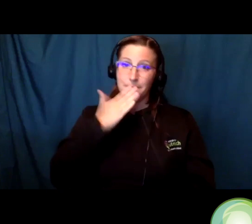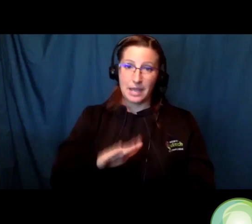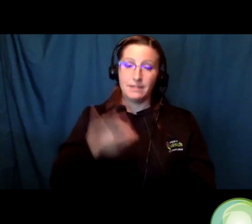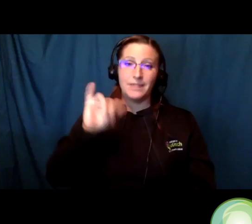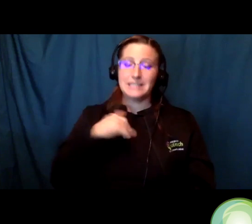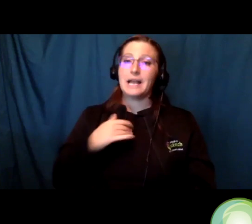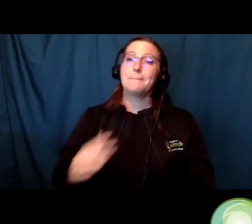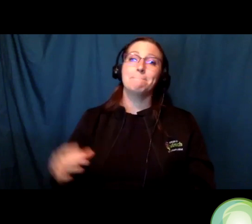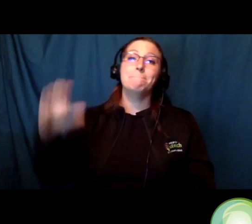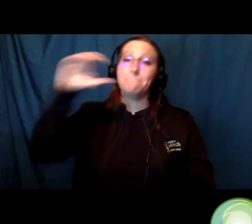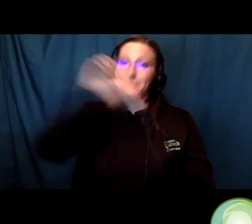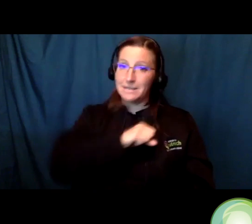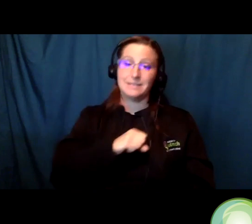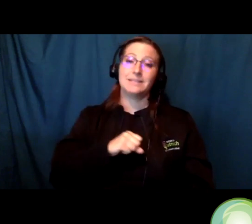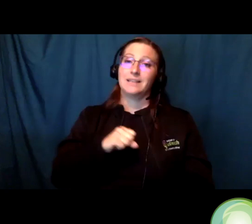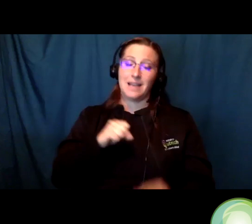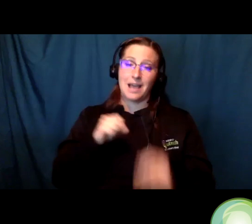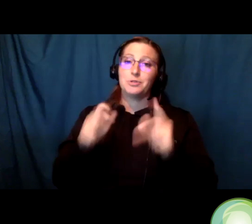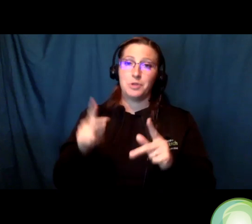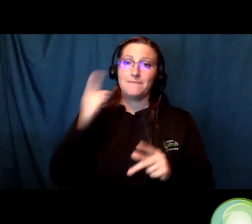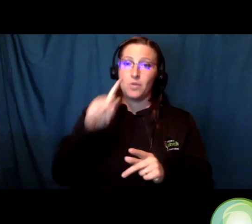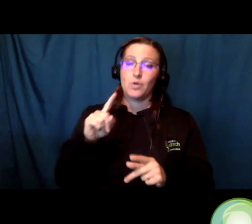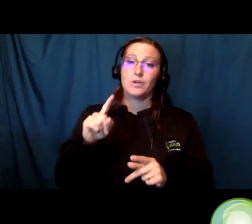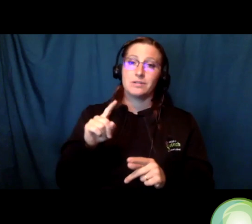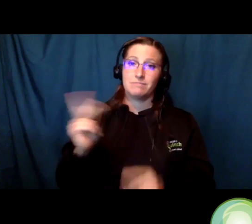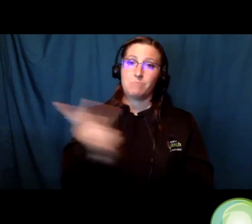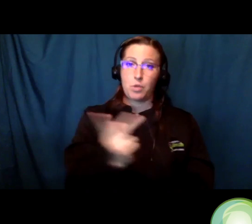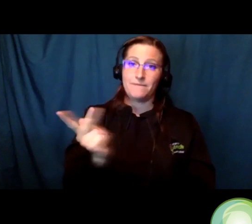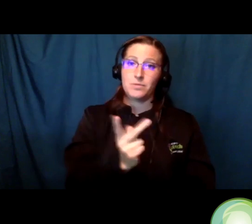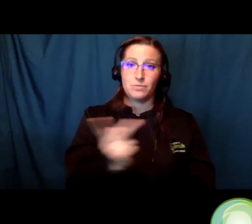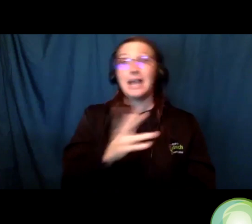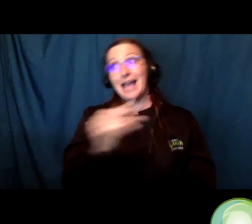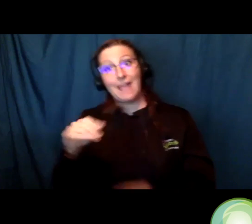that person and for you and for that child, really